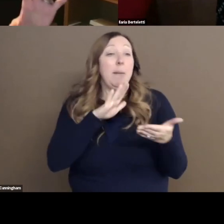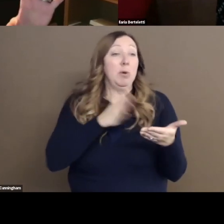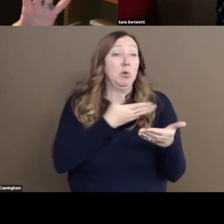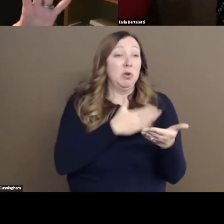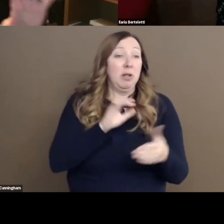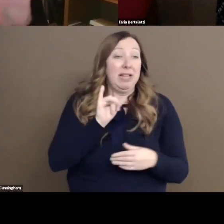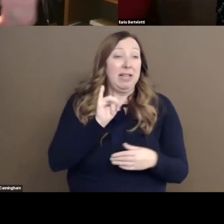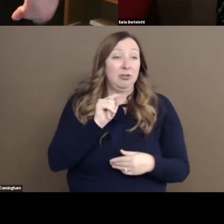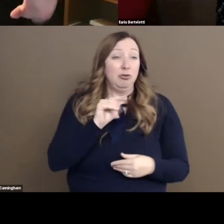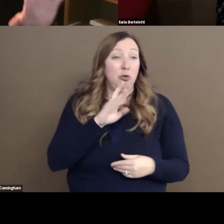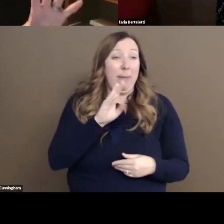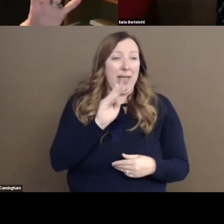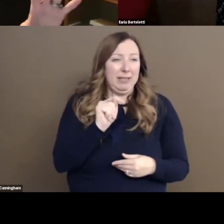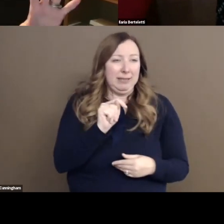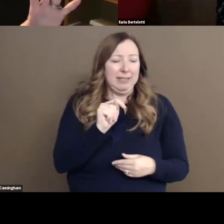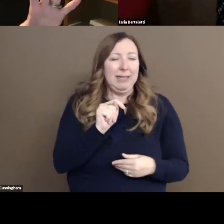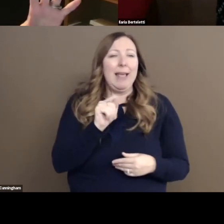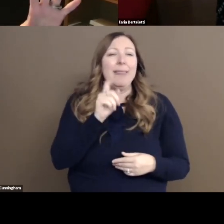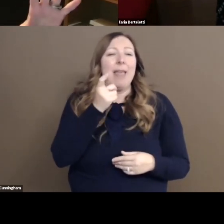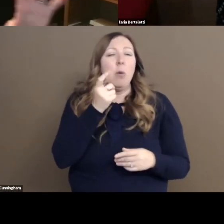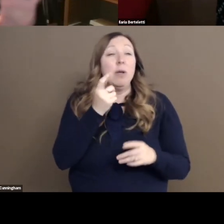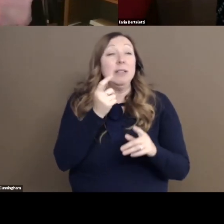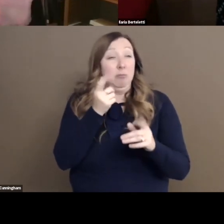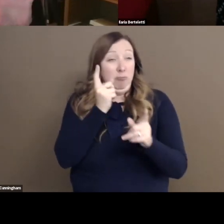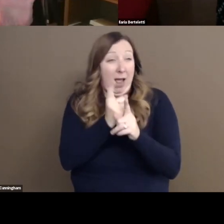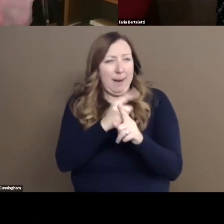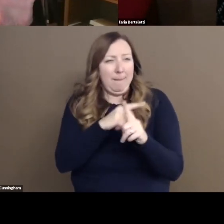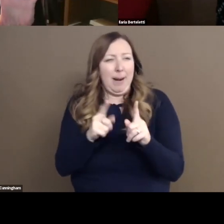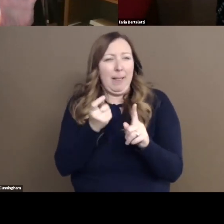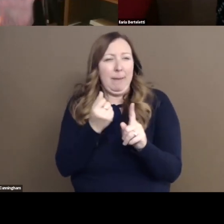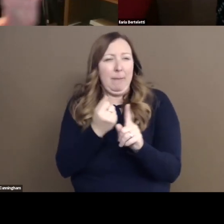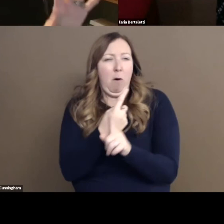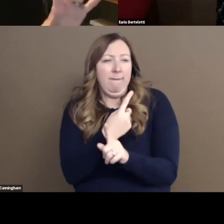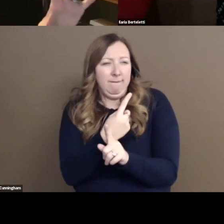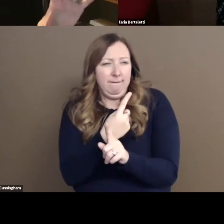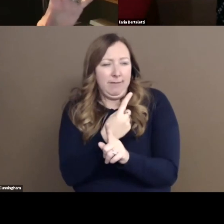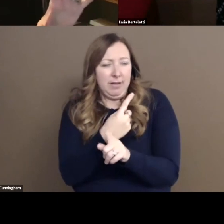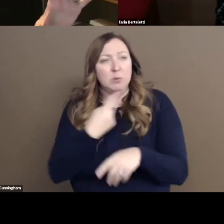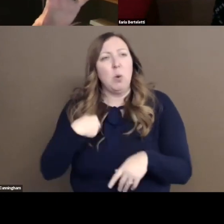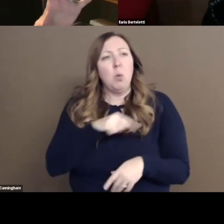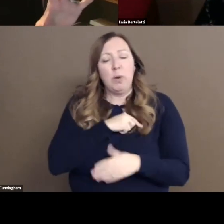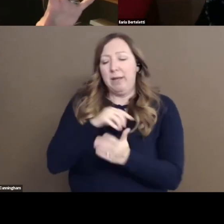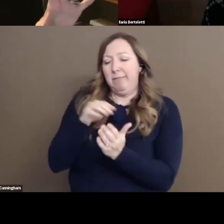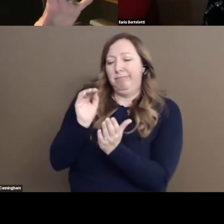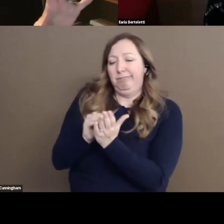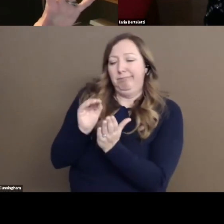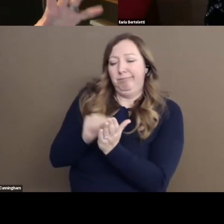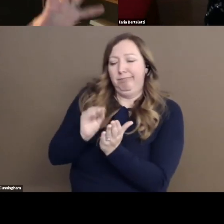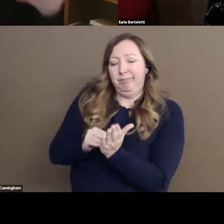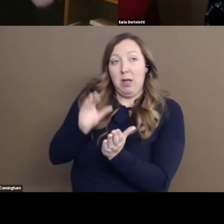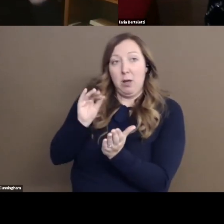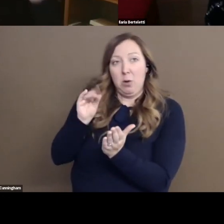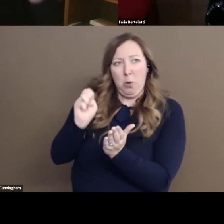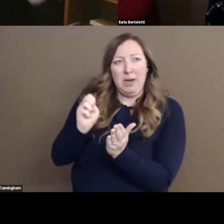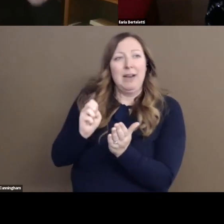so we also analyzed the types of errors the types of responses that happened and they were actually really comparable